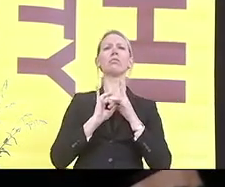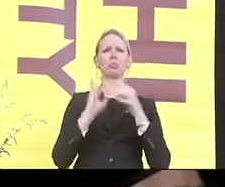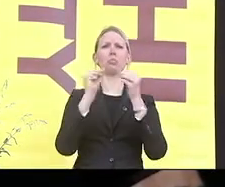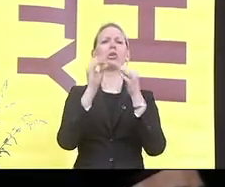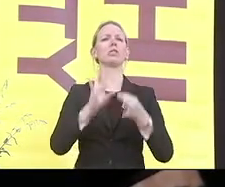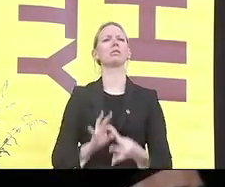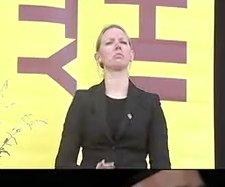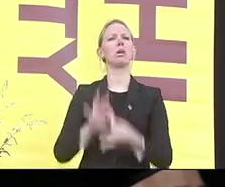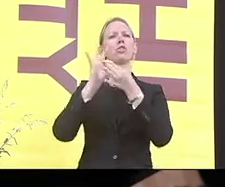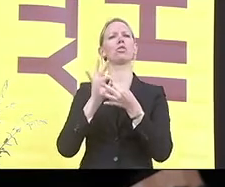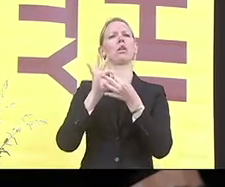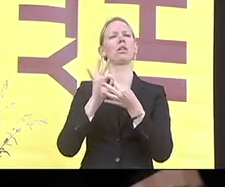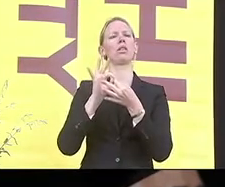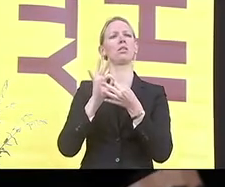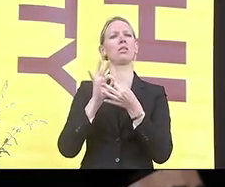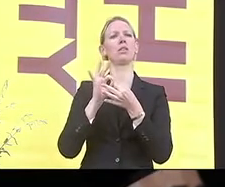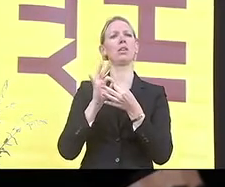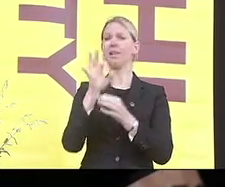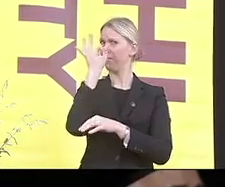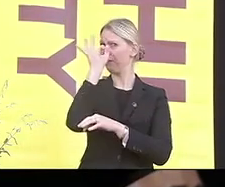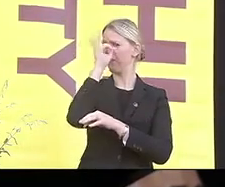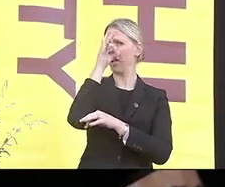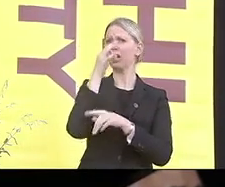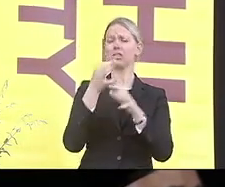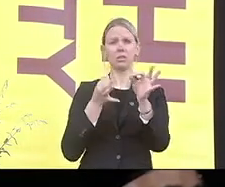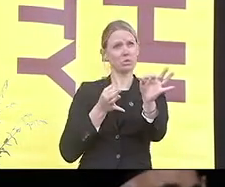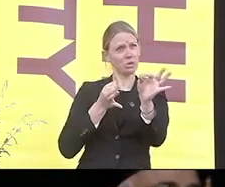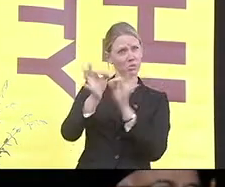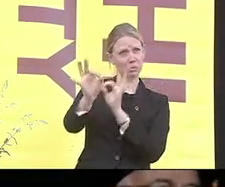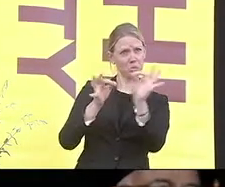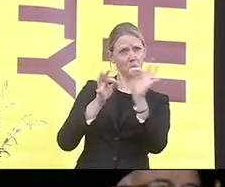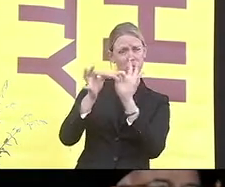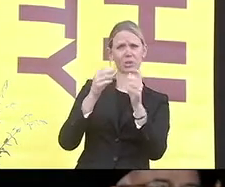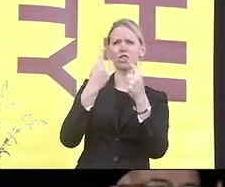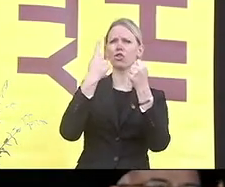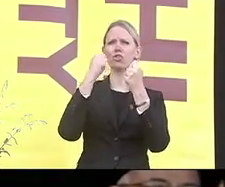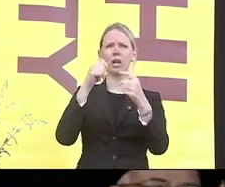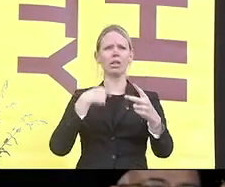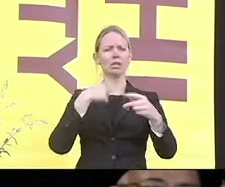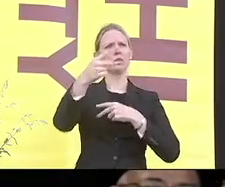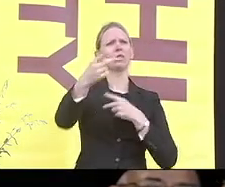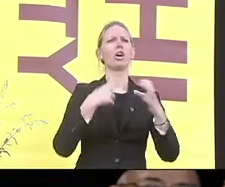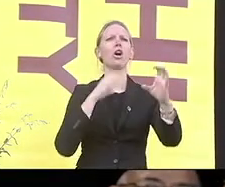The Fox explains that taming means creating ties with another person so